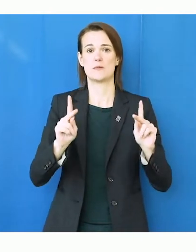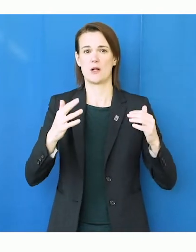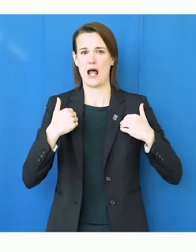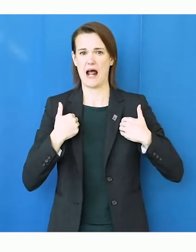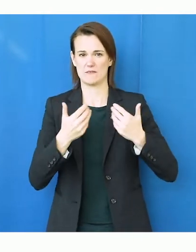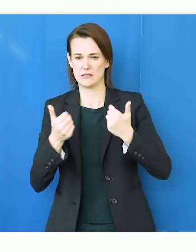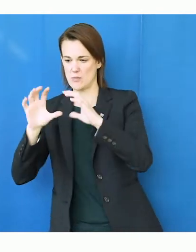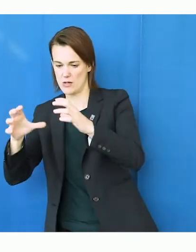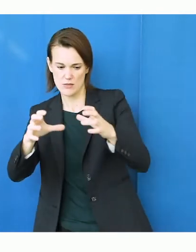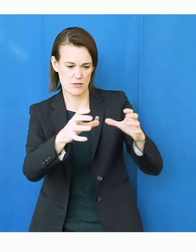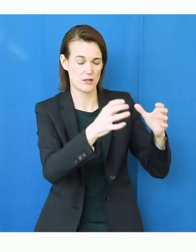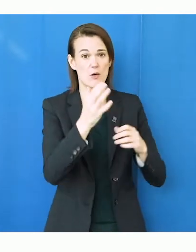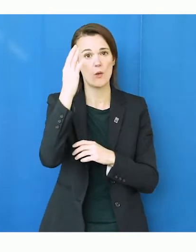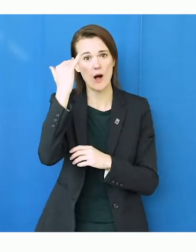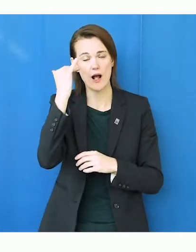that you may know one another.